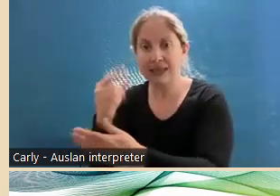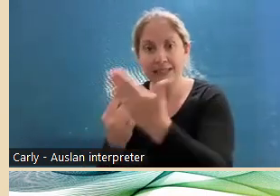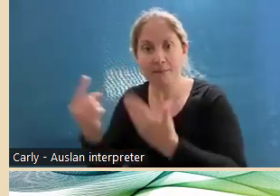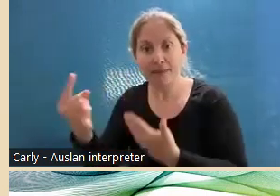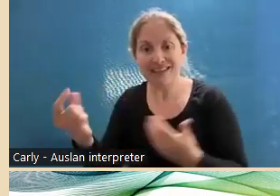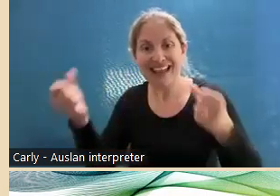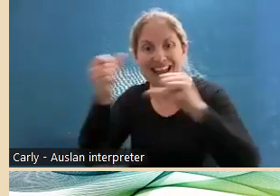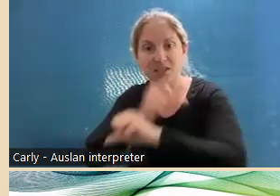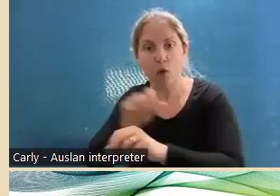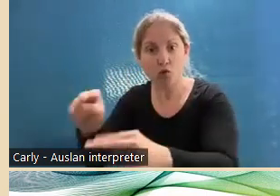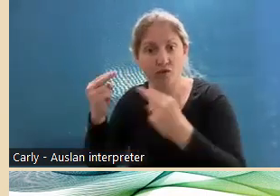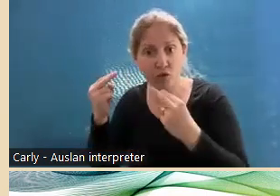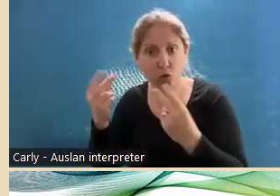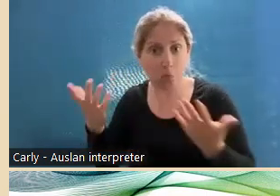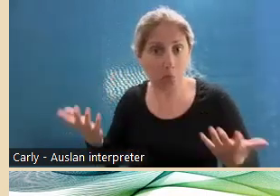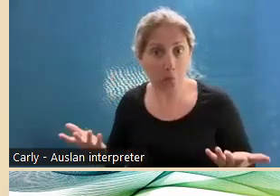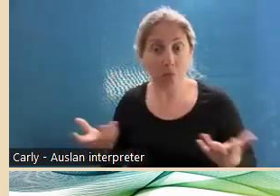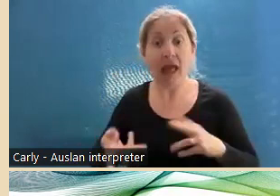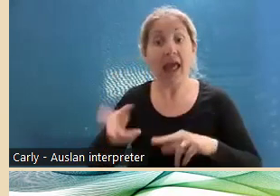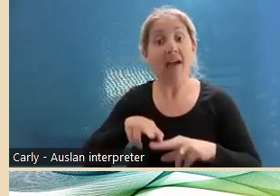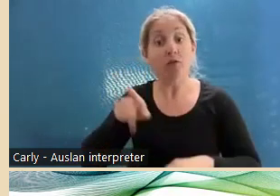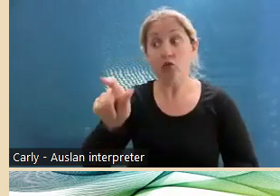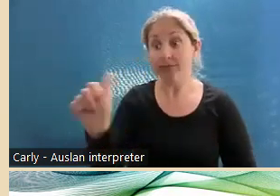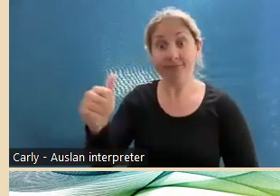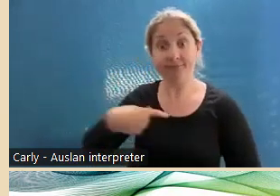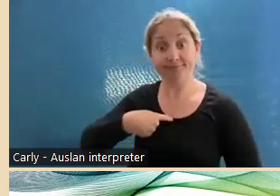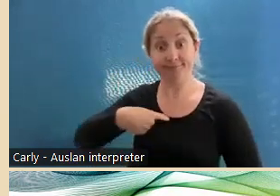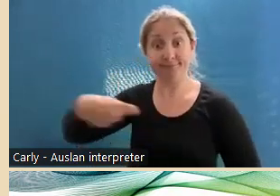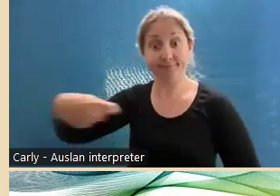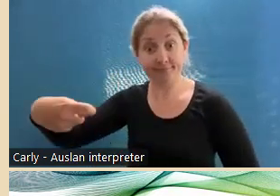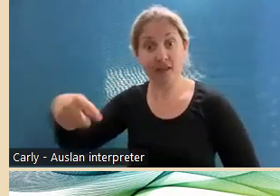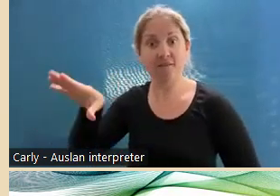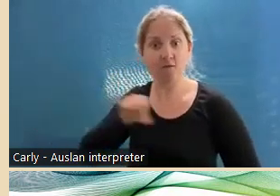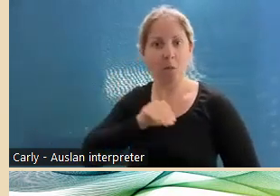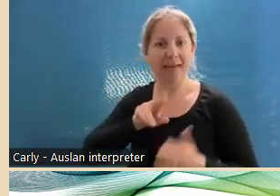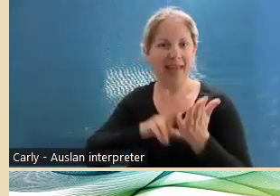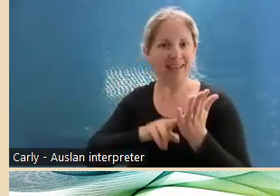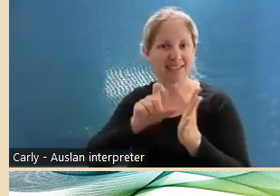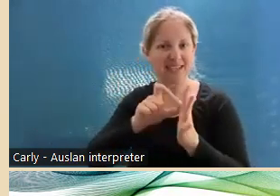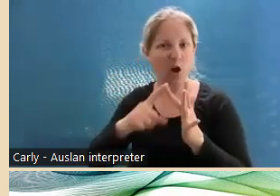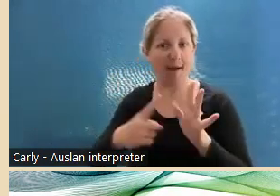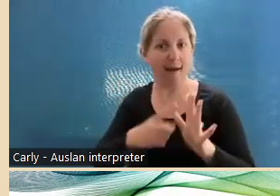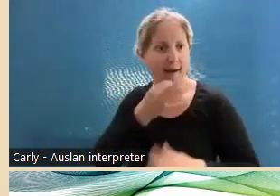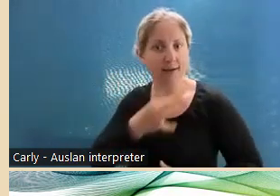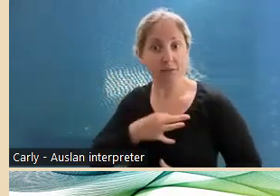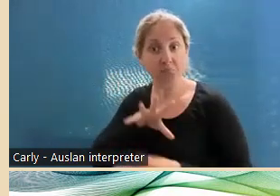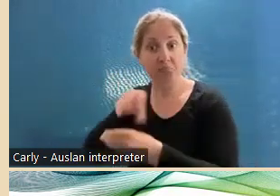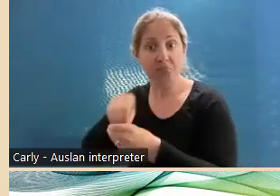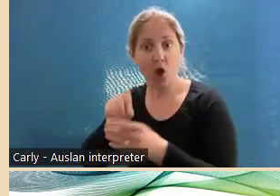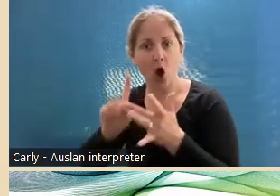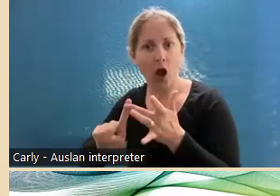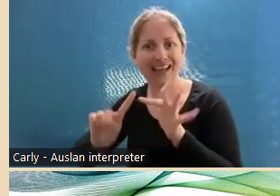If you have received an invitation from the NDIA to participate in the IER, you can either